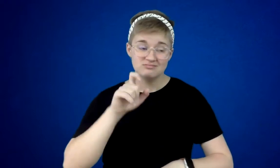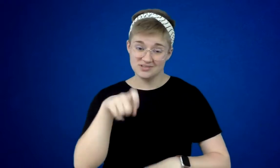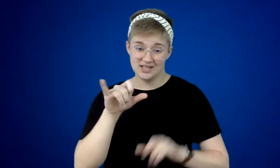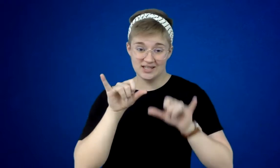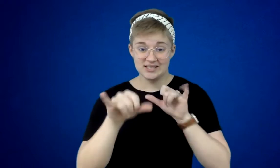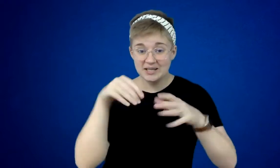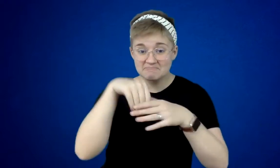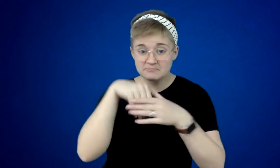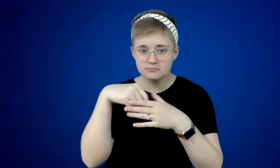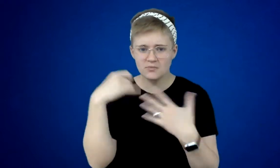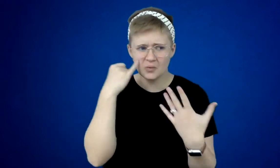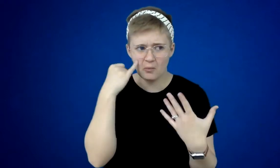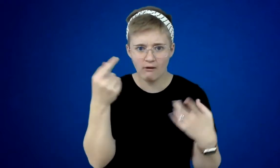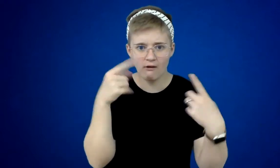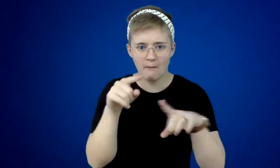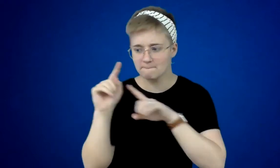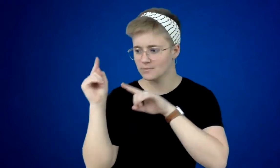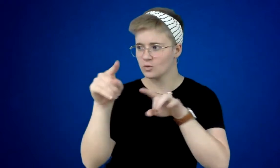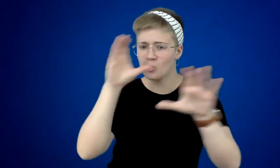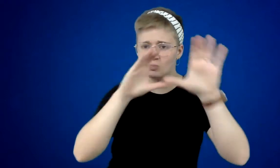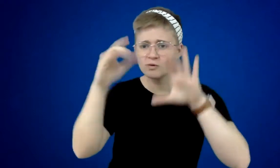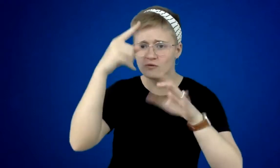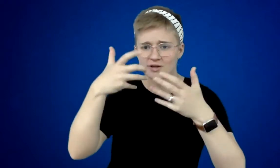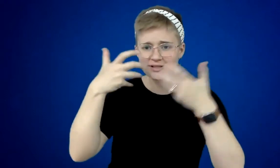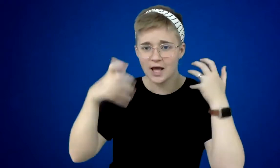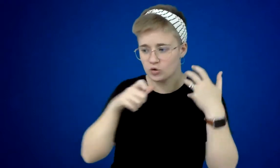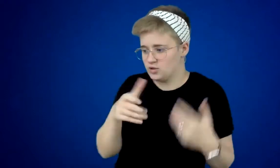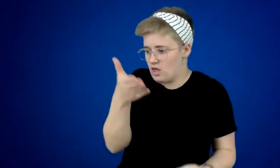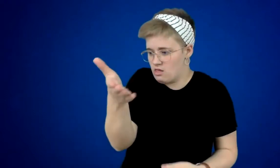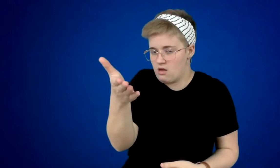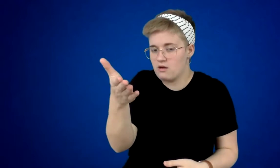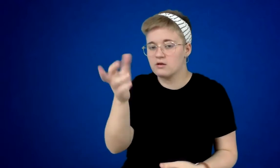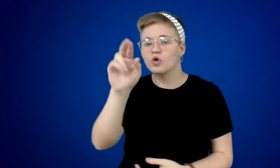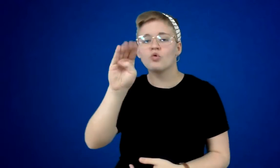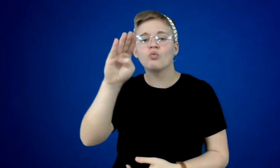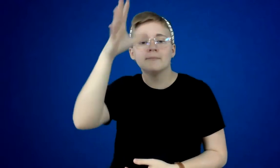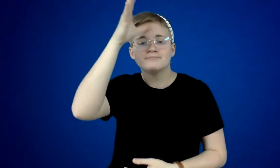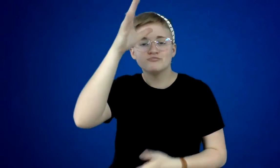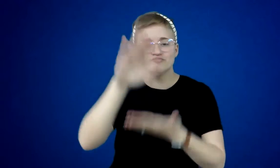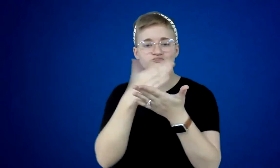looking for the tiger and he was not there? Rob’s father cooked them macaroni and cheese